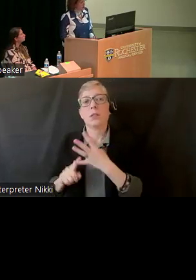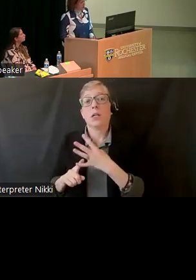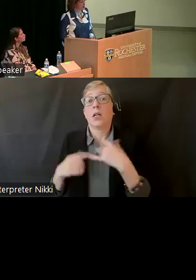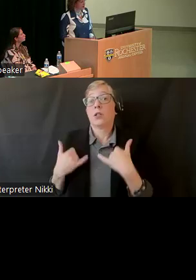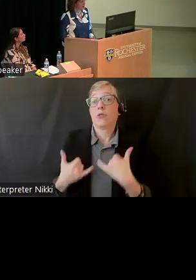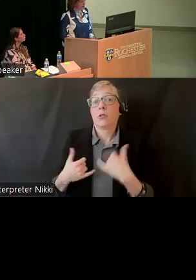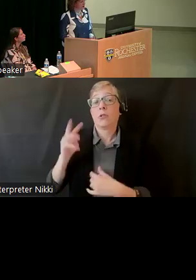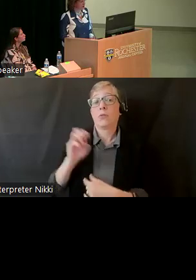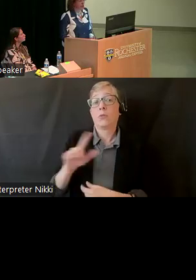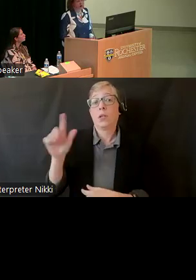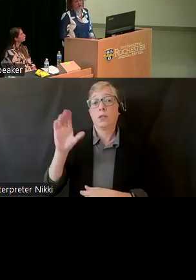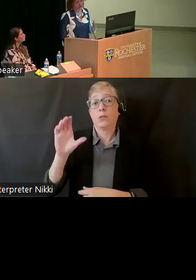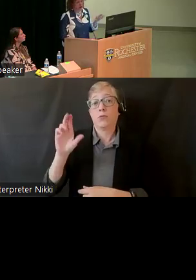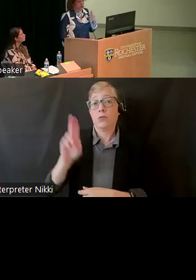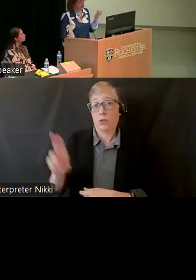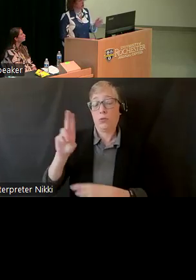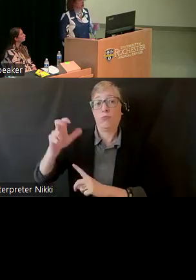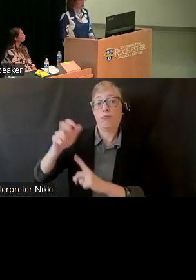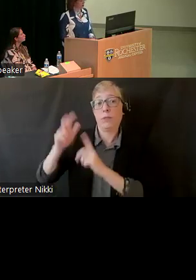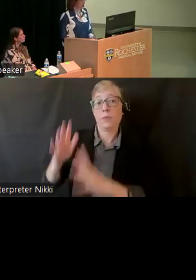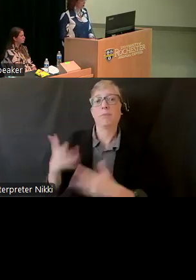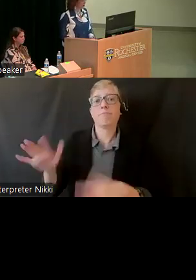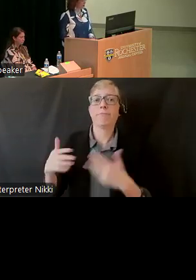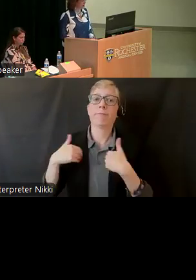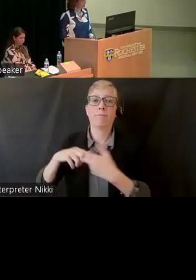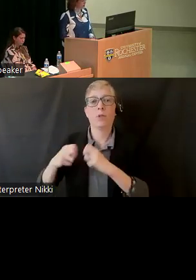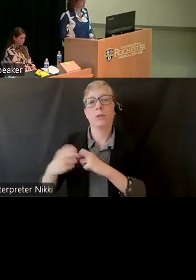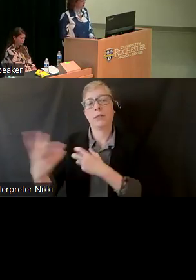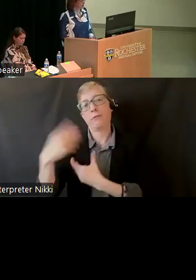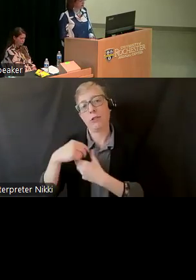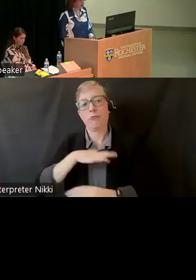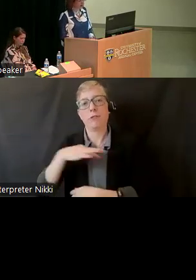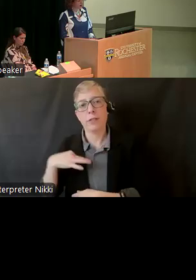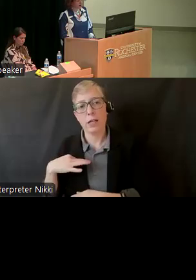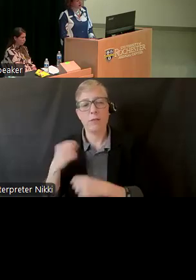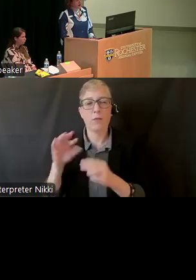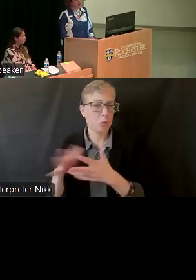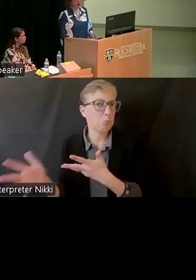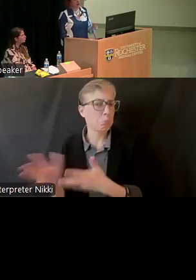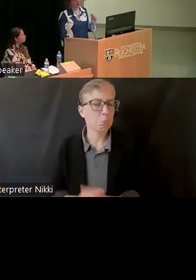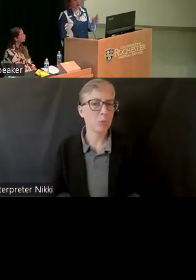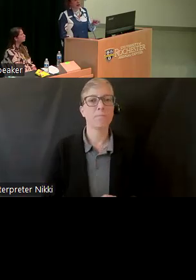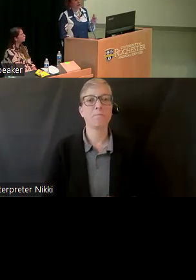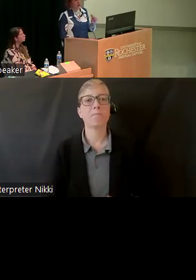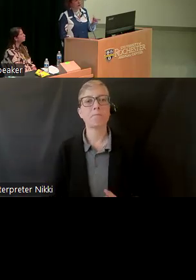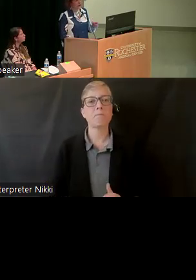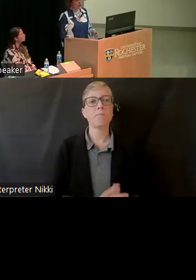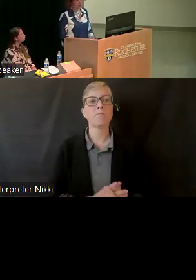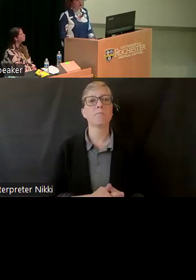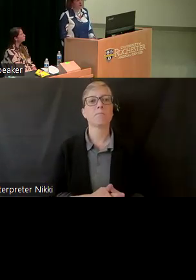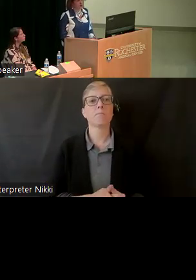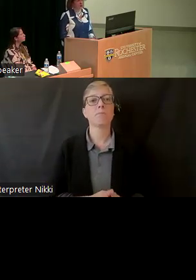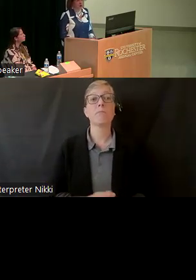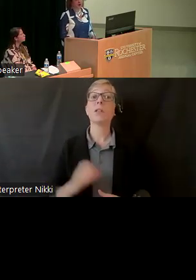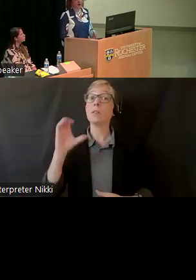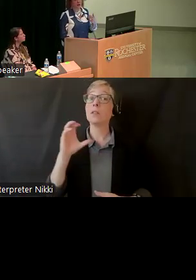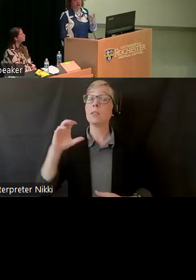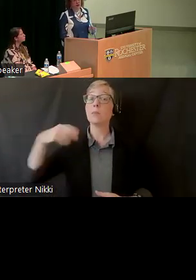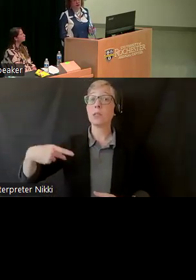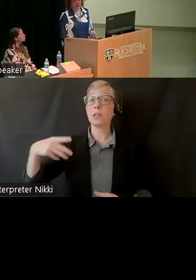wellu challenges or no no champions like I said earlier now the CPM concerns were a big concern to